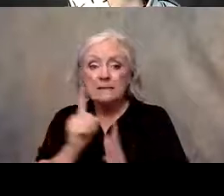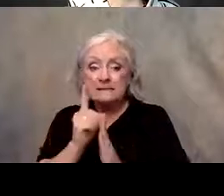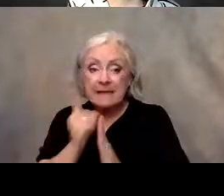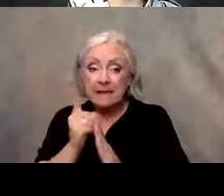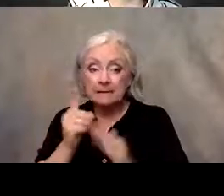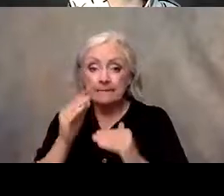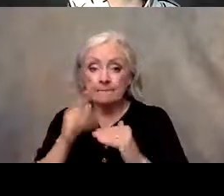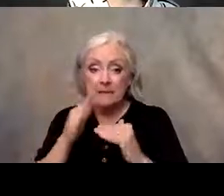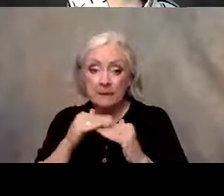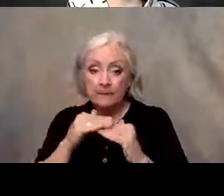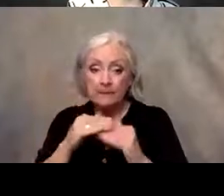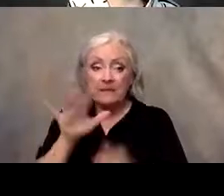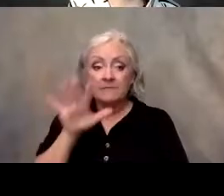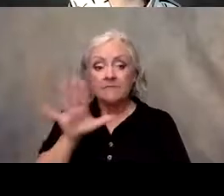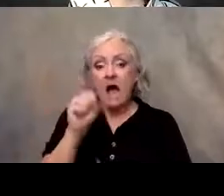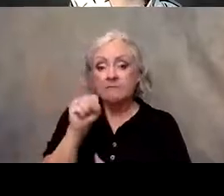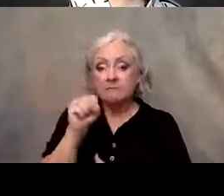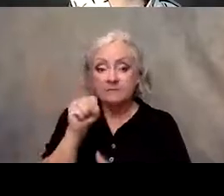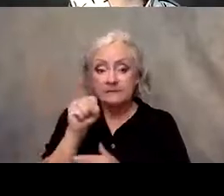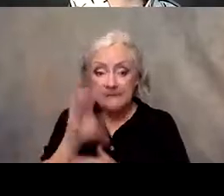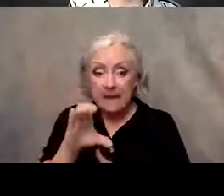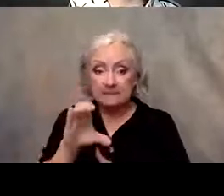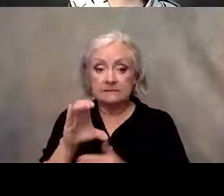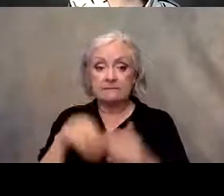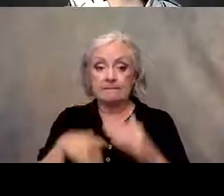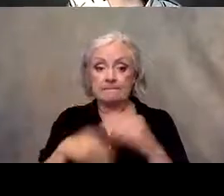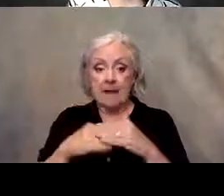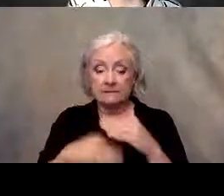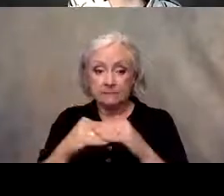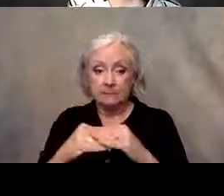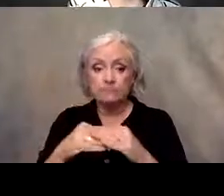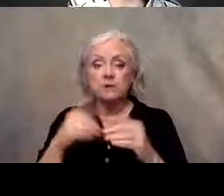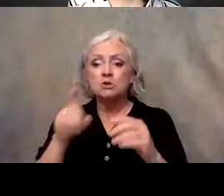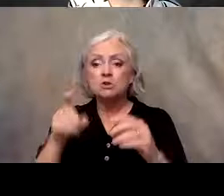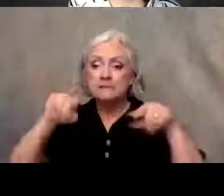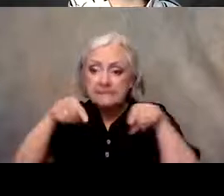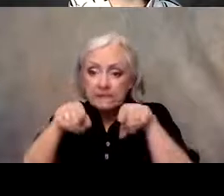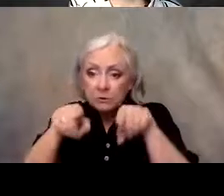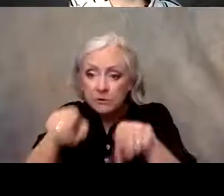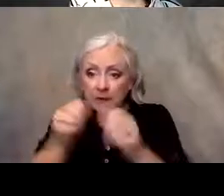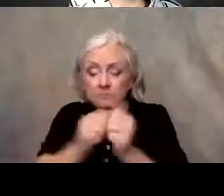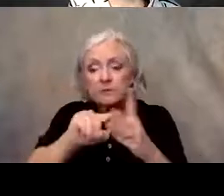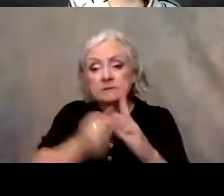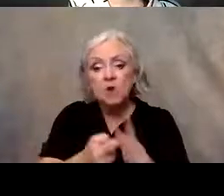and it should be synchronized with the start of dialog. Along with this, we want to avoid covering